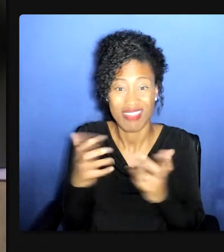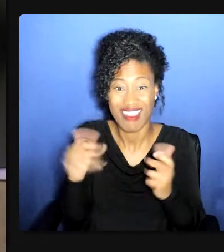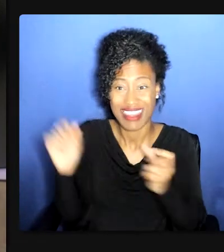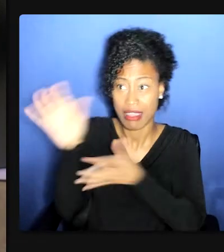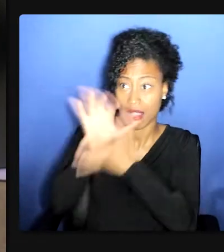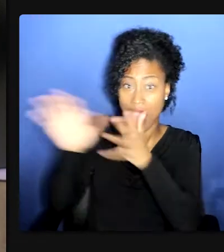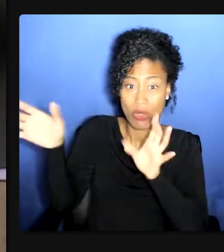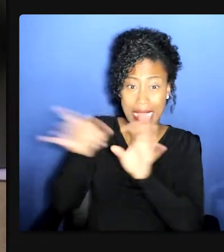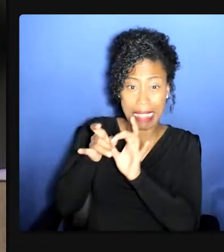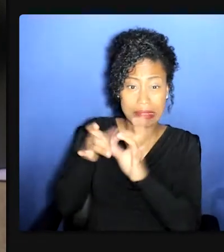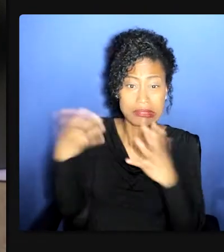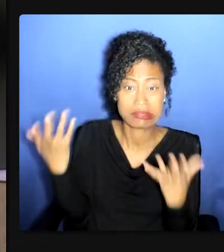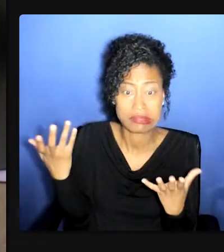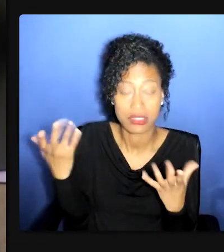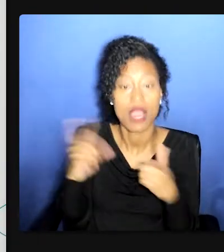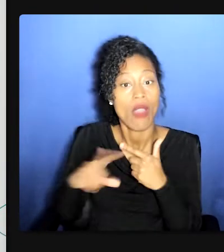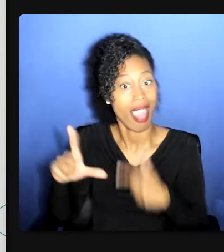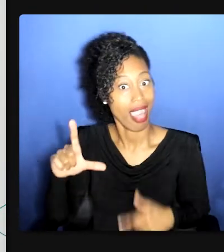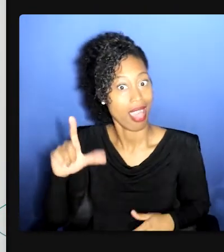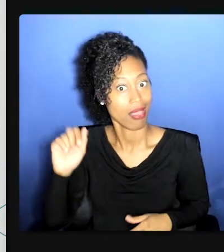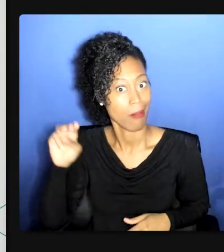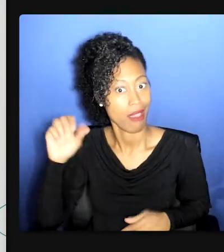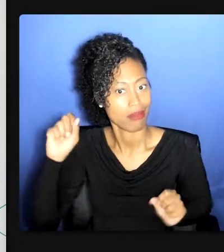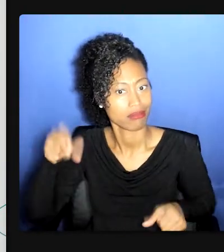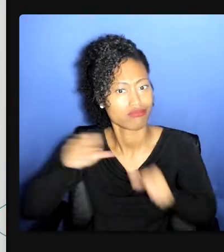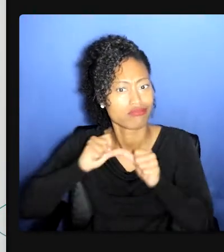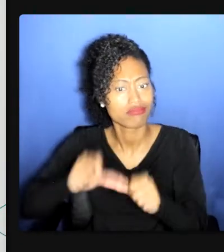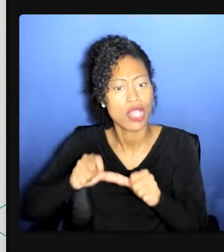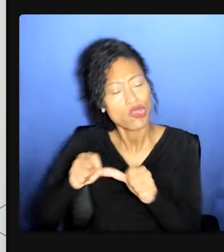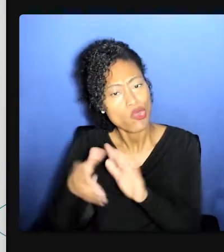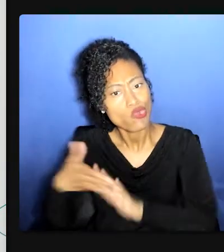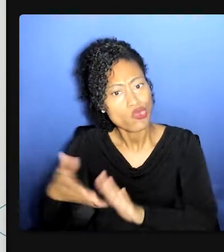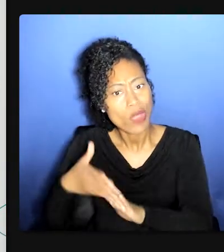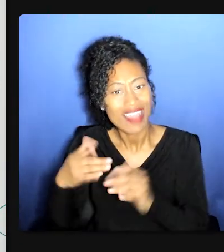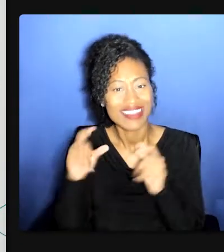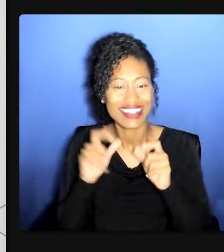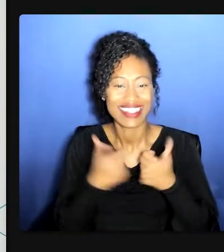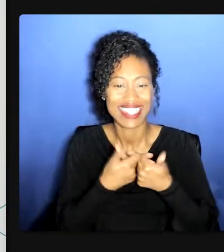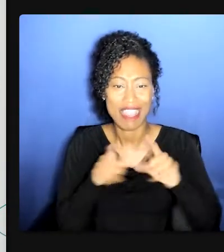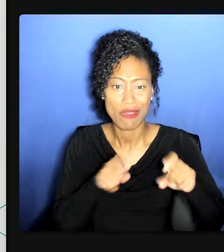Without a cloud connection LMA can run your game servers on your local machine.